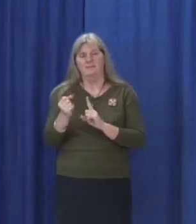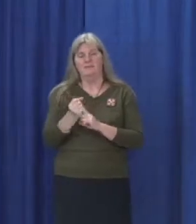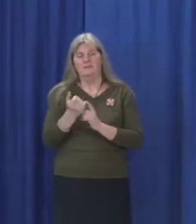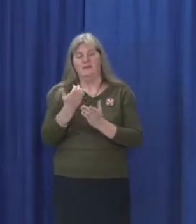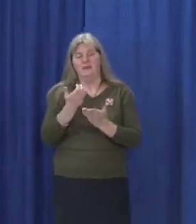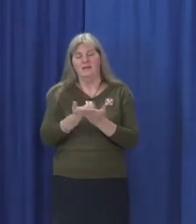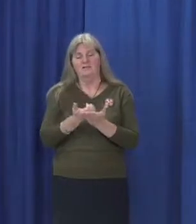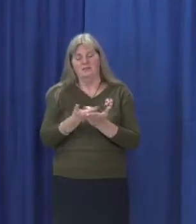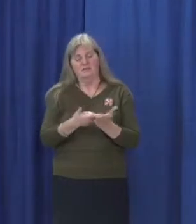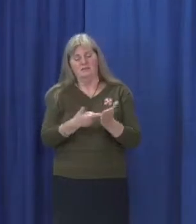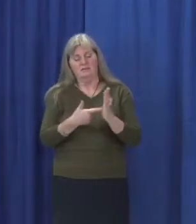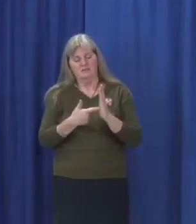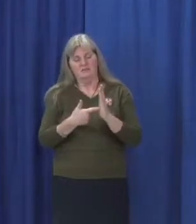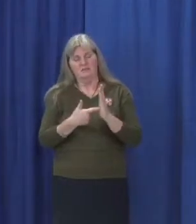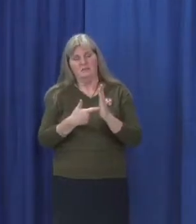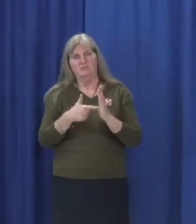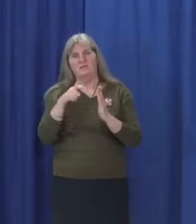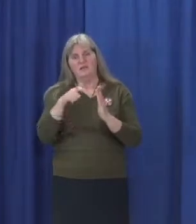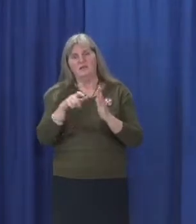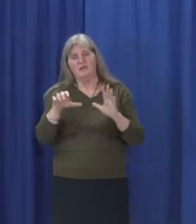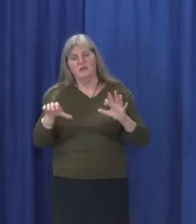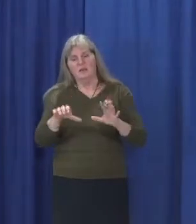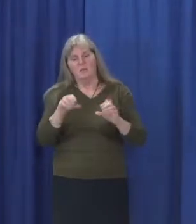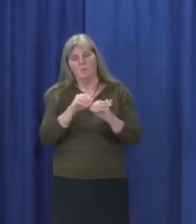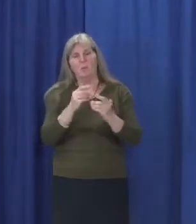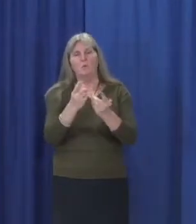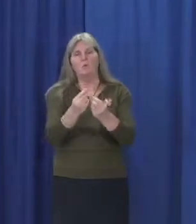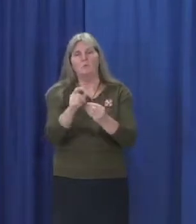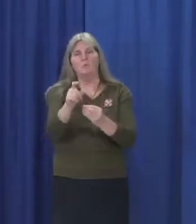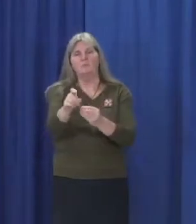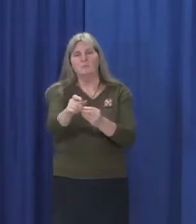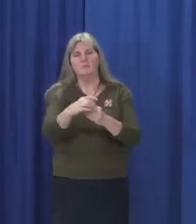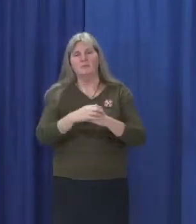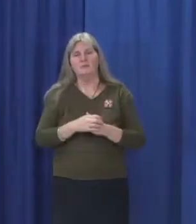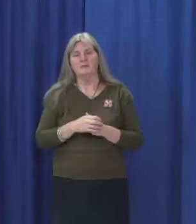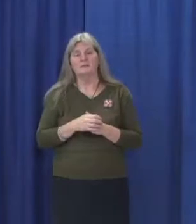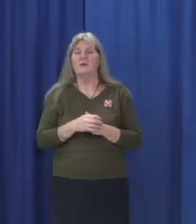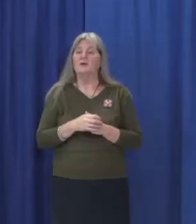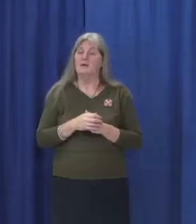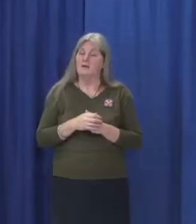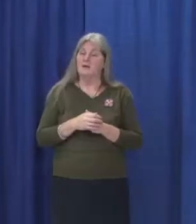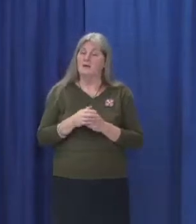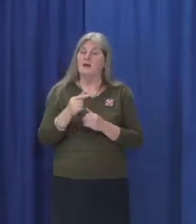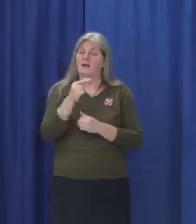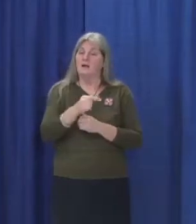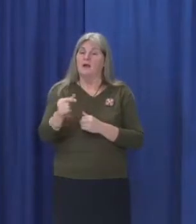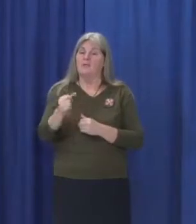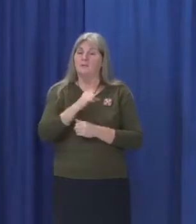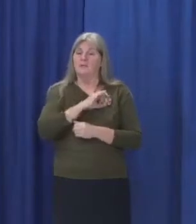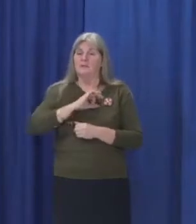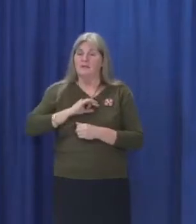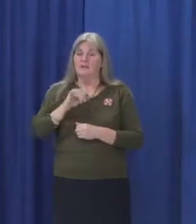evidence is there we need to do more when it comes to grappling not only with public service by